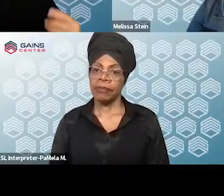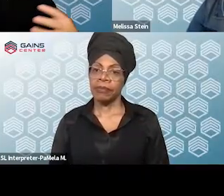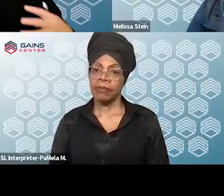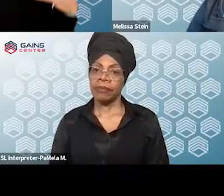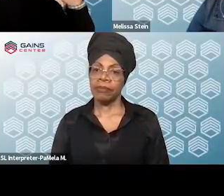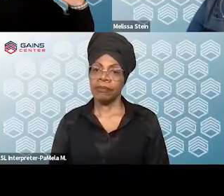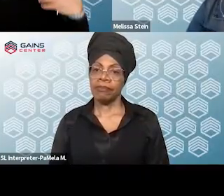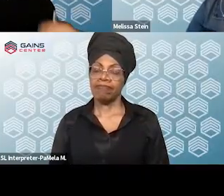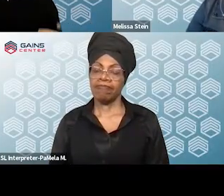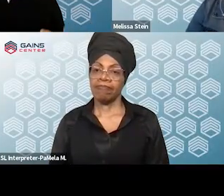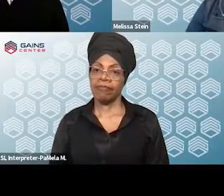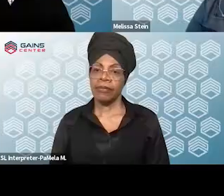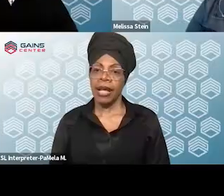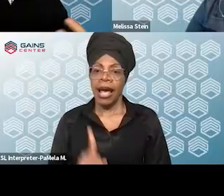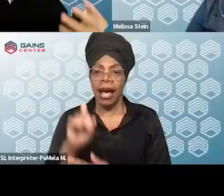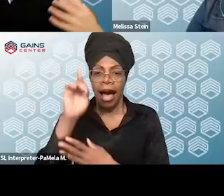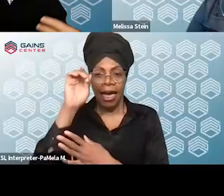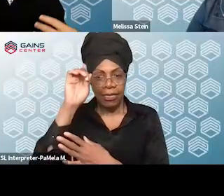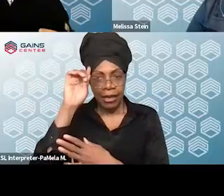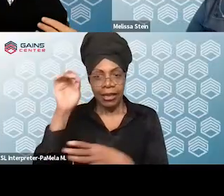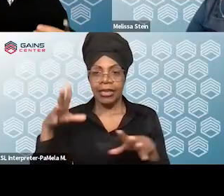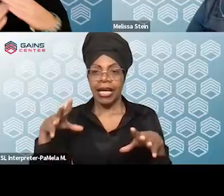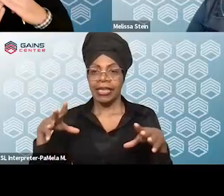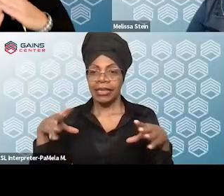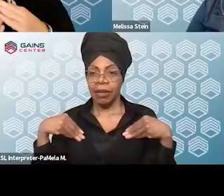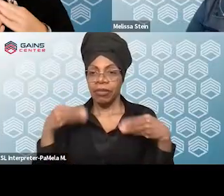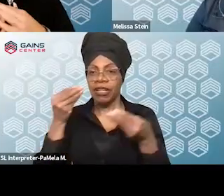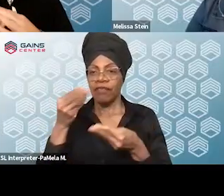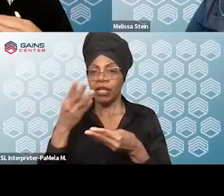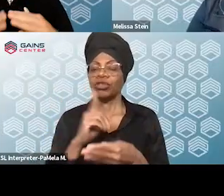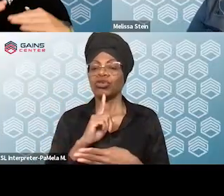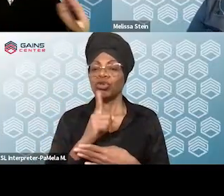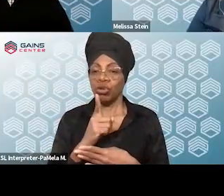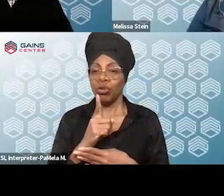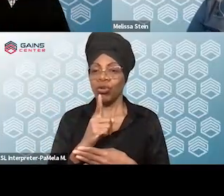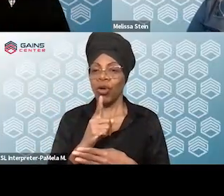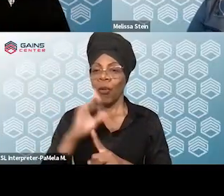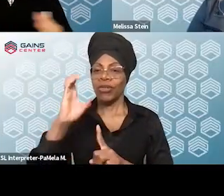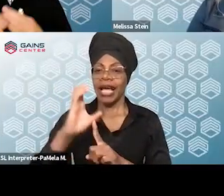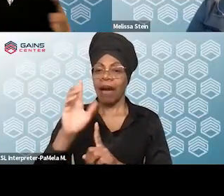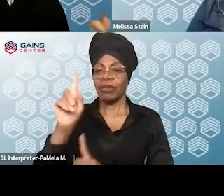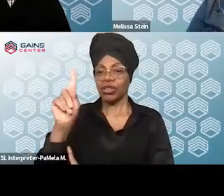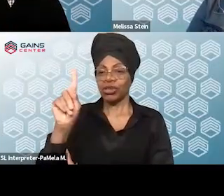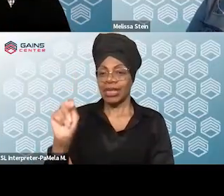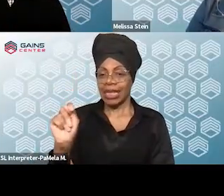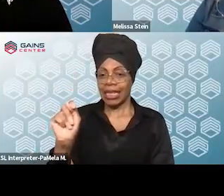I think accepting that as truth with a capital T, the literature bears that out.